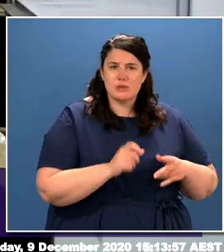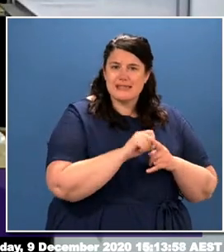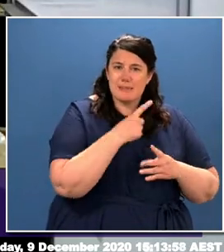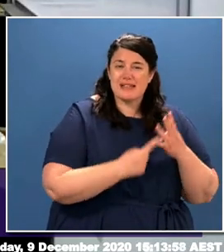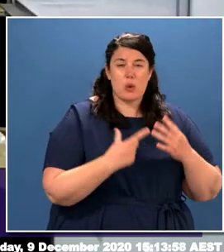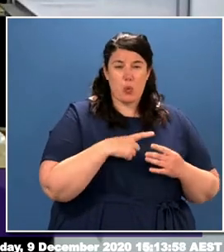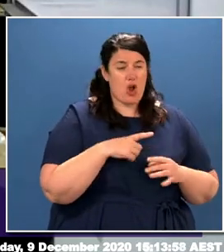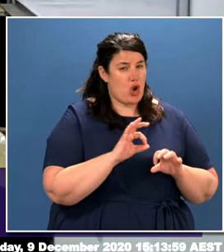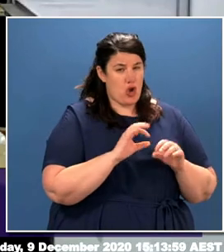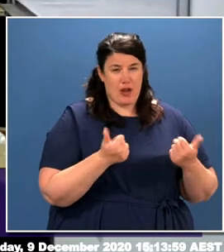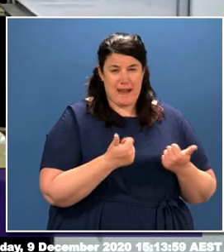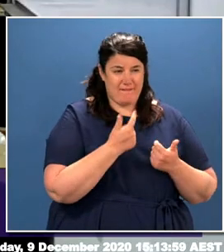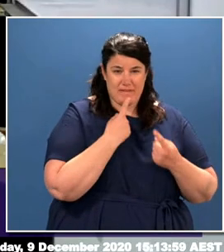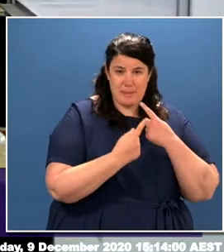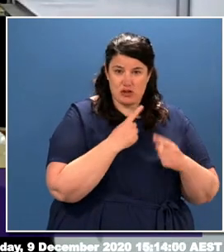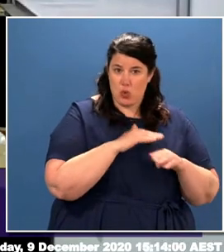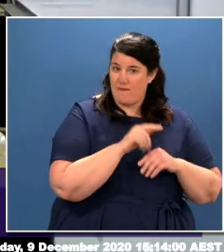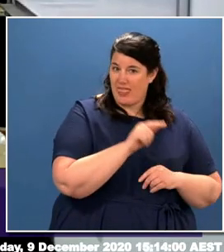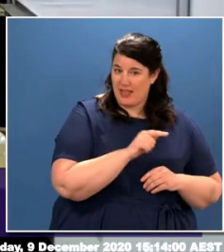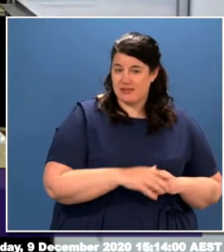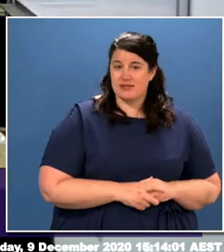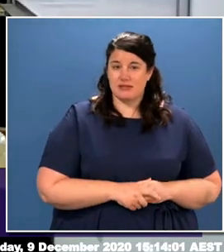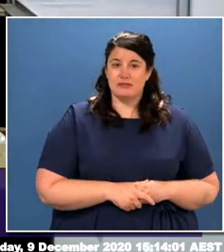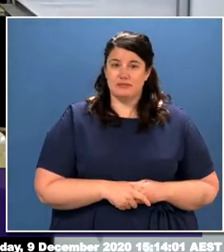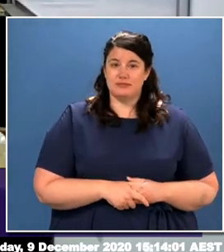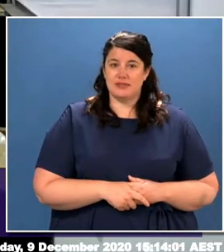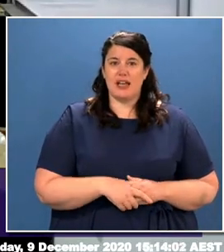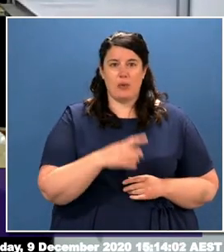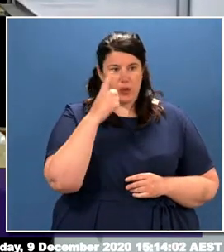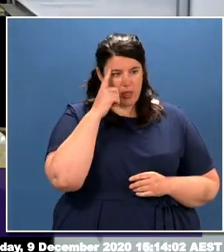And also recognizing that we just don't fit nicely and neatly into those categories either.